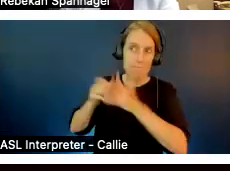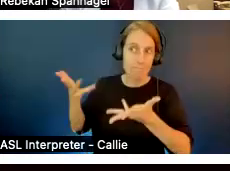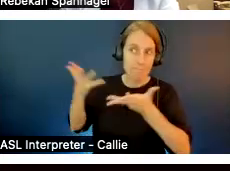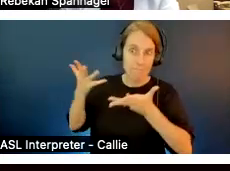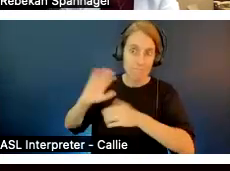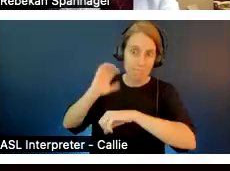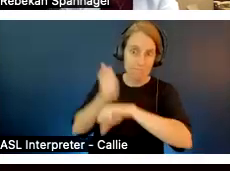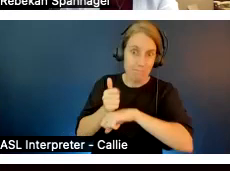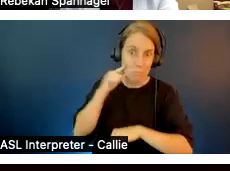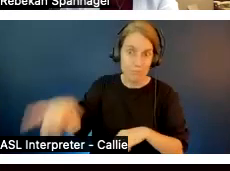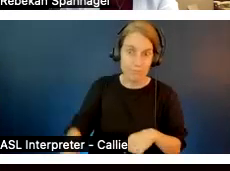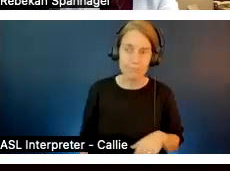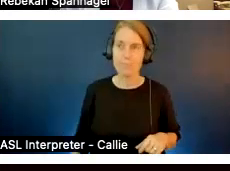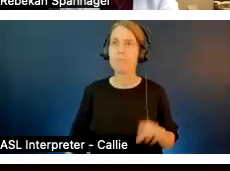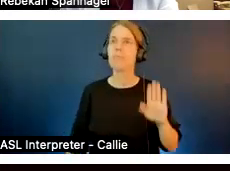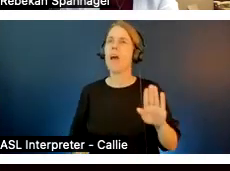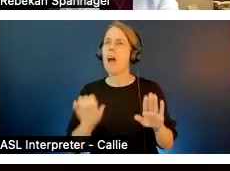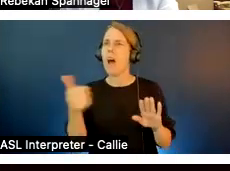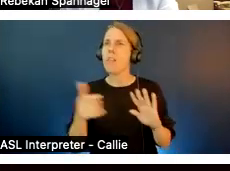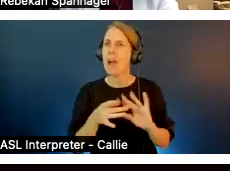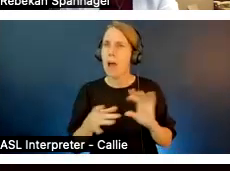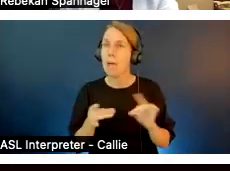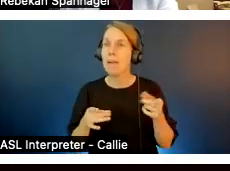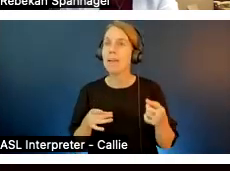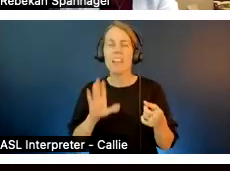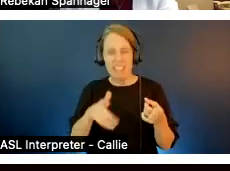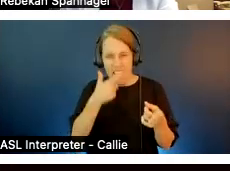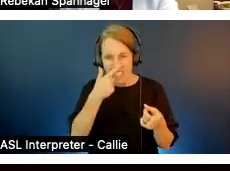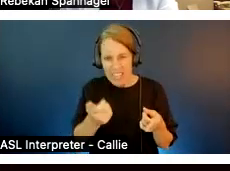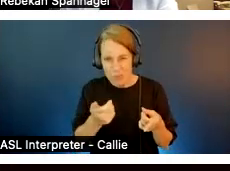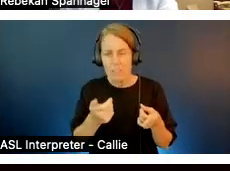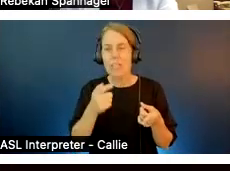and they've asked or they've said that this is interesting about bringing in temps